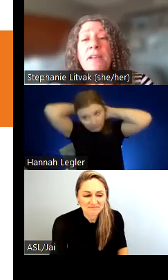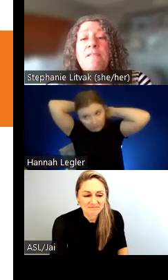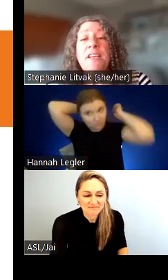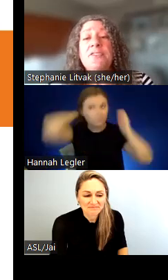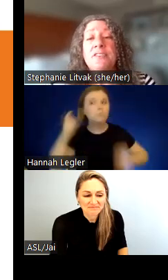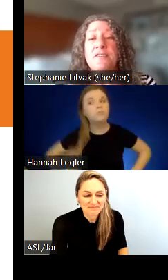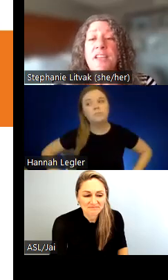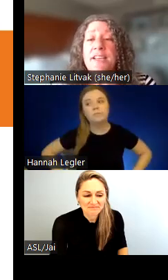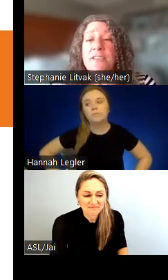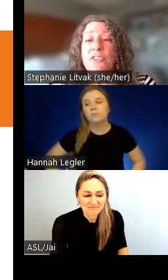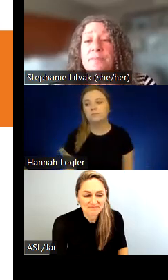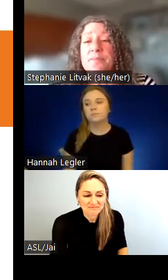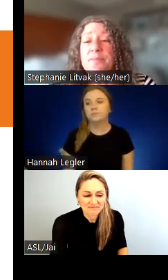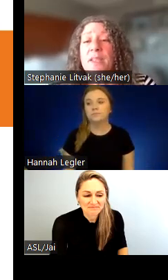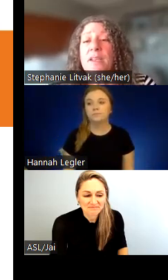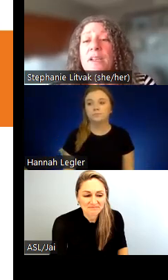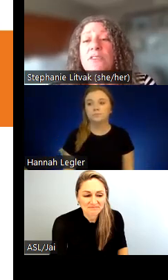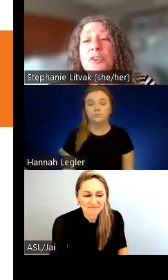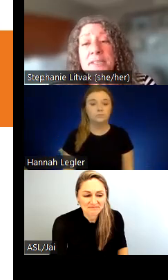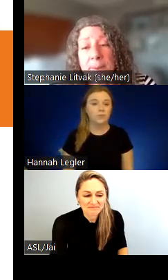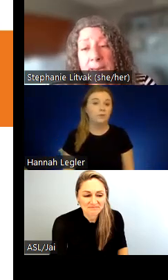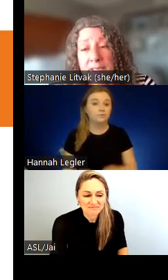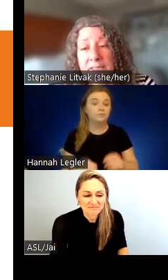Transparent fee justification.